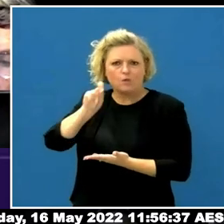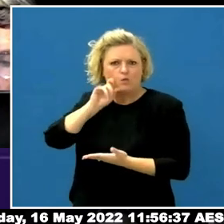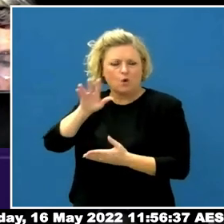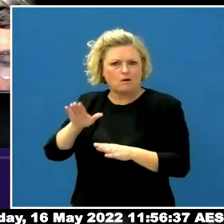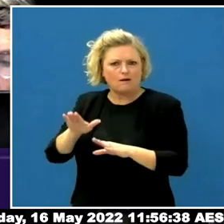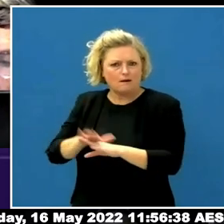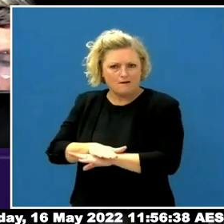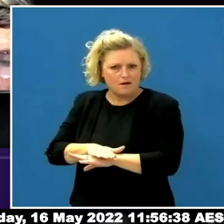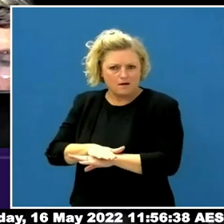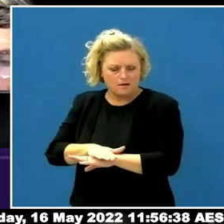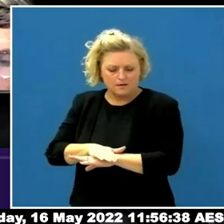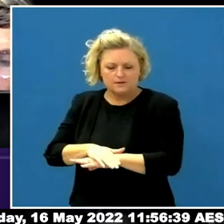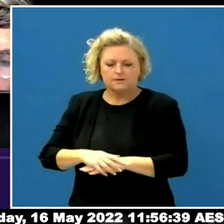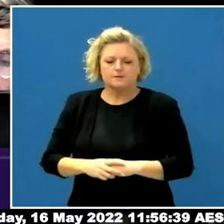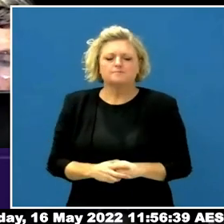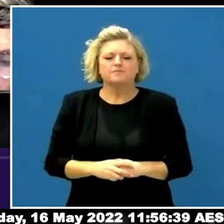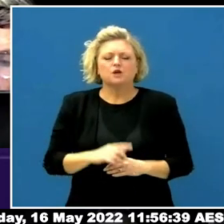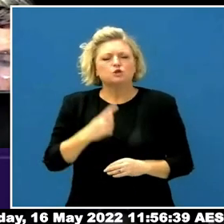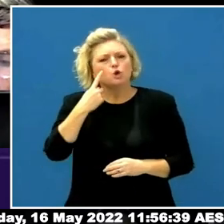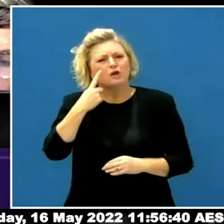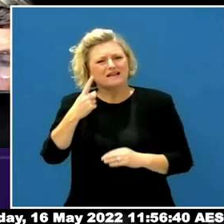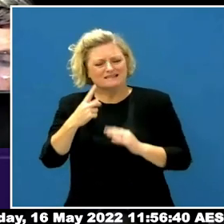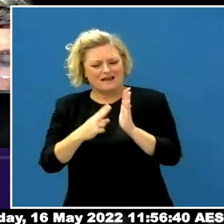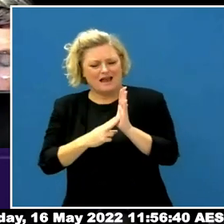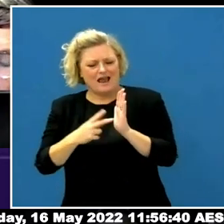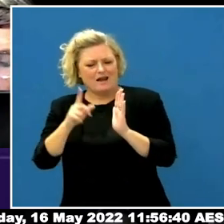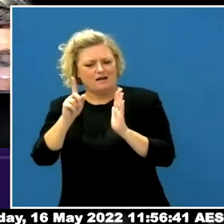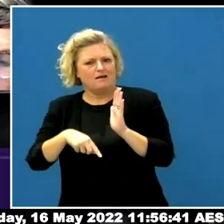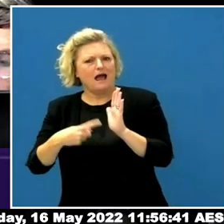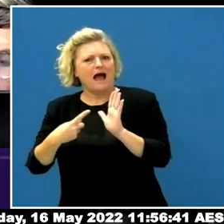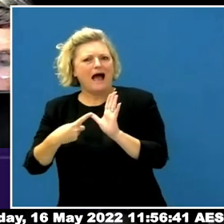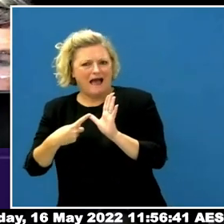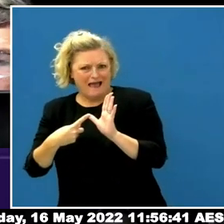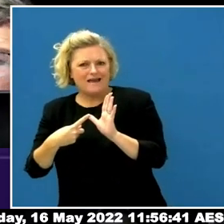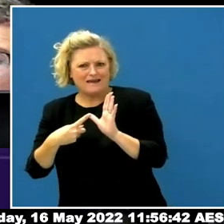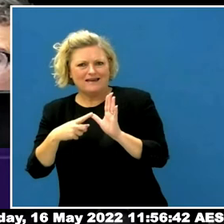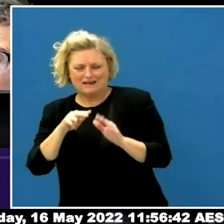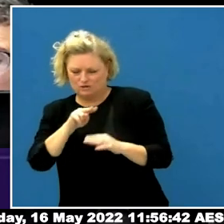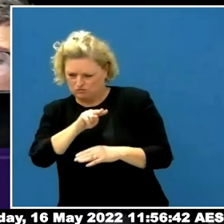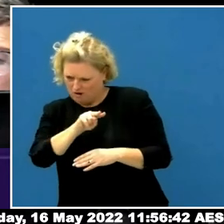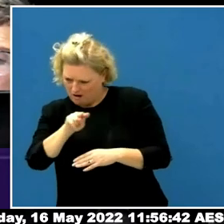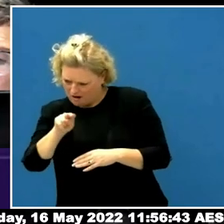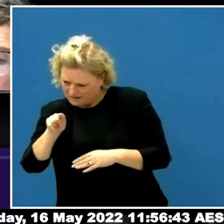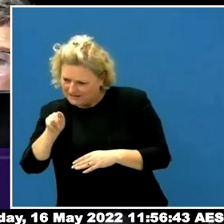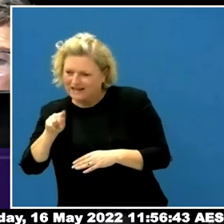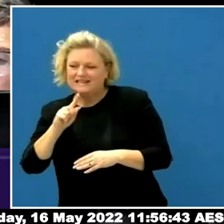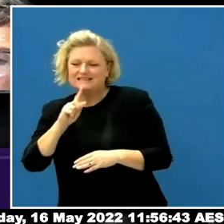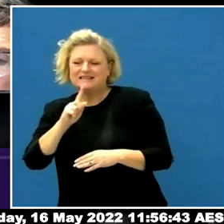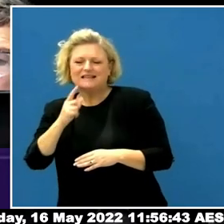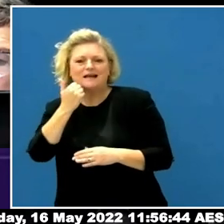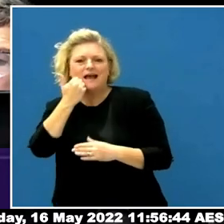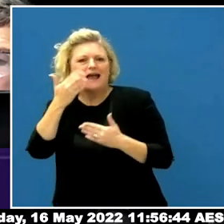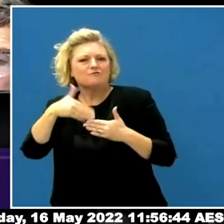Yes. MR FOGARTY: Then: "Afford service support requested, daily contribution fee to attend day program."